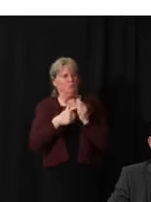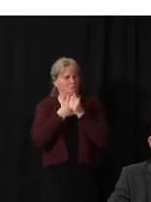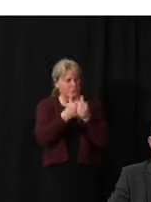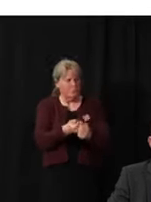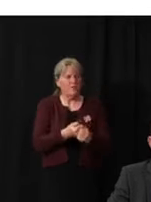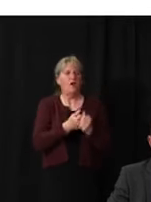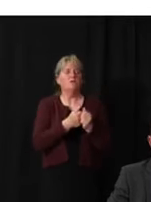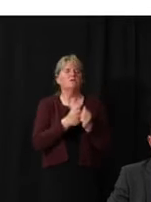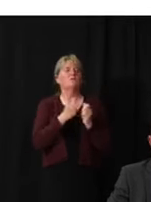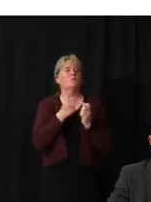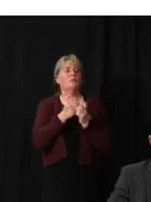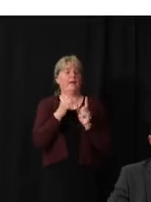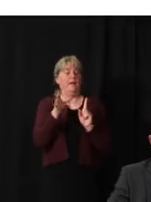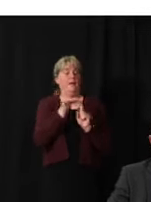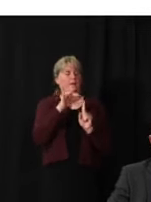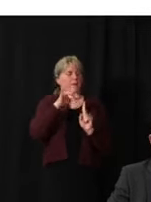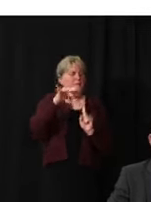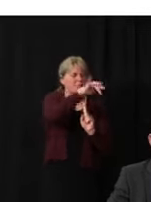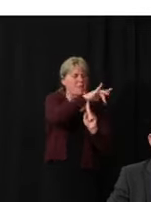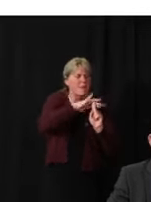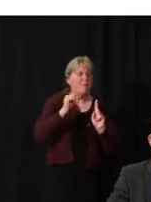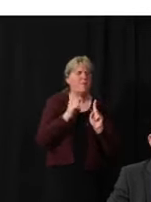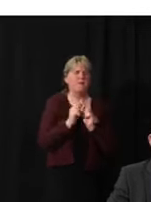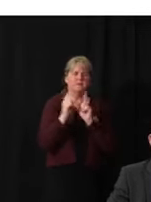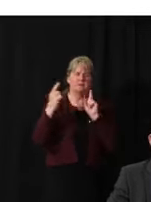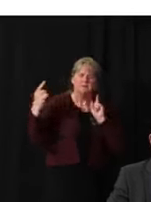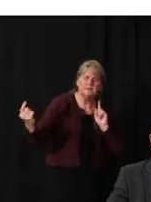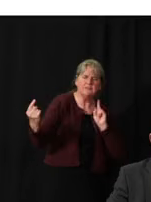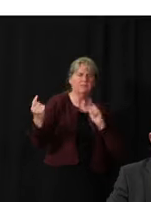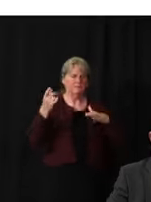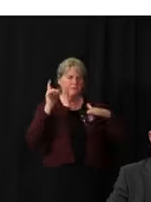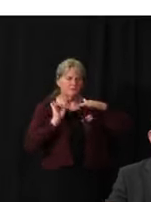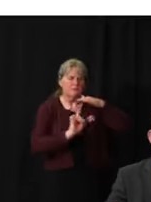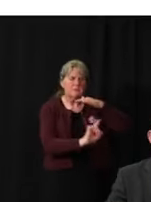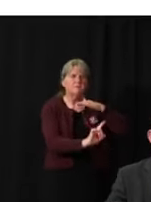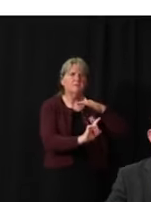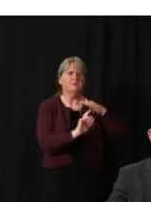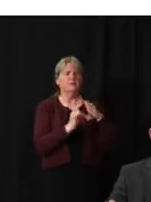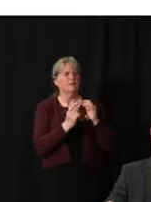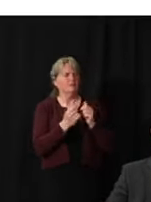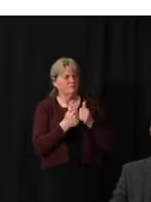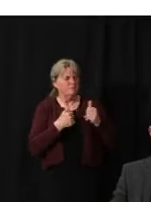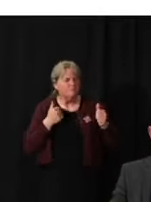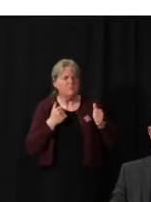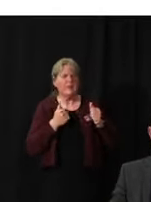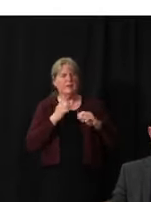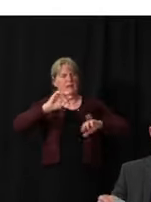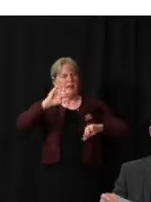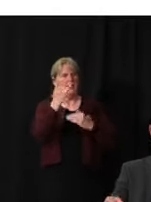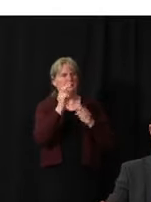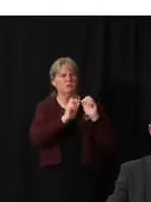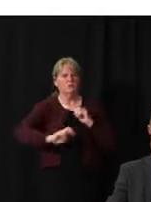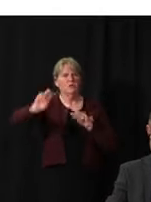identification and isolation, hi contact tracing and quarantine, and high self isolation by outer